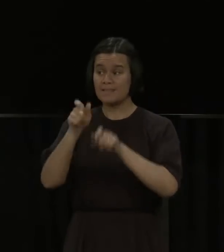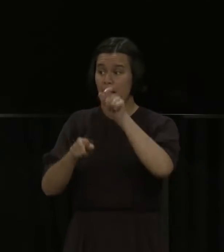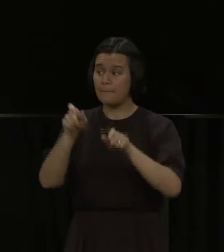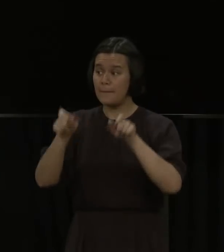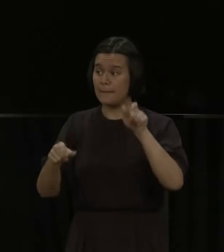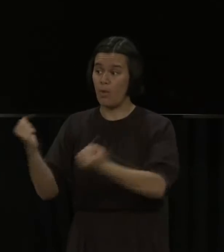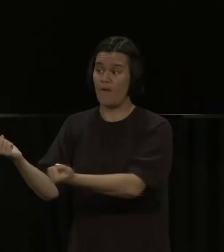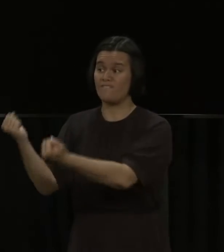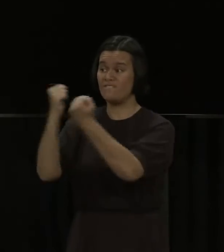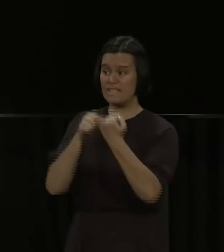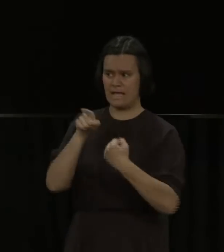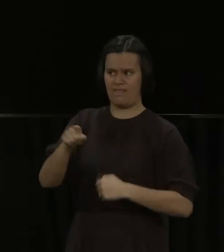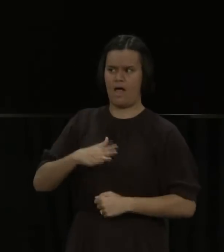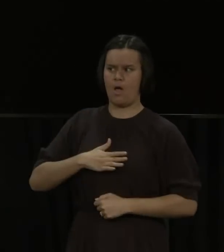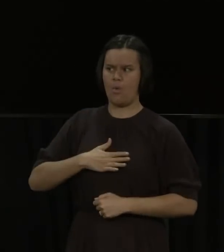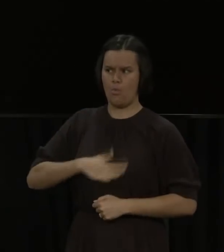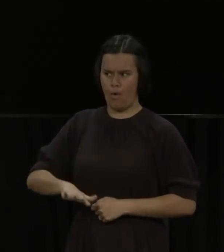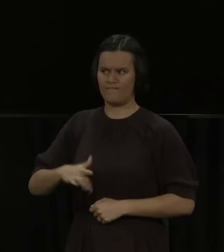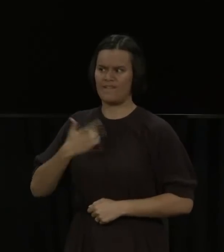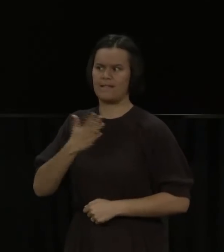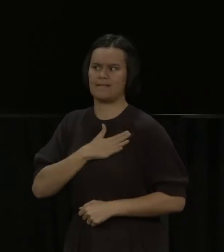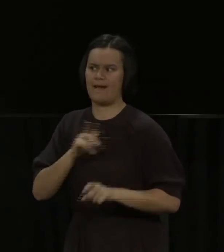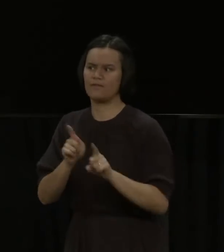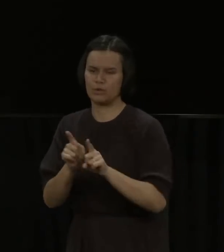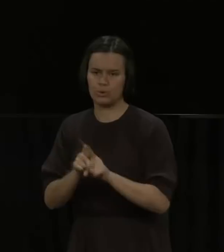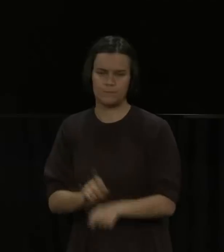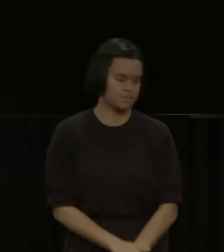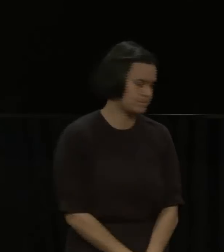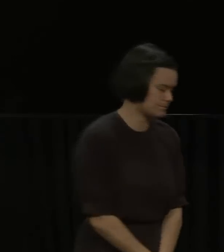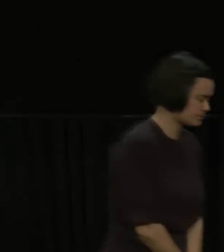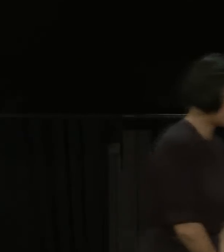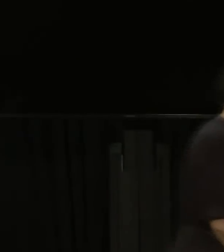assure them about the safety of the people coming in and staff.